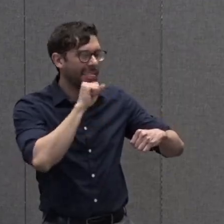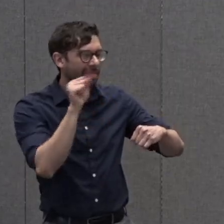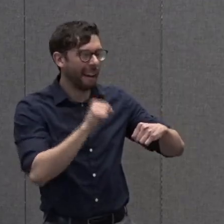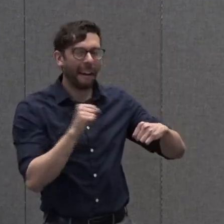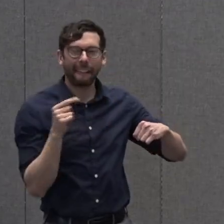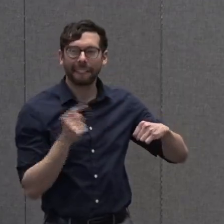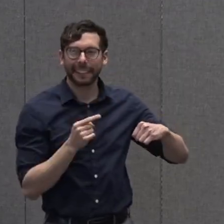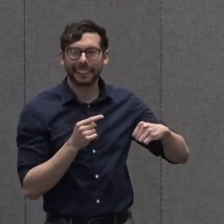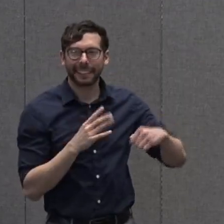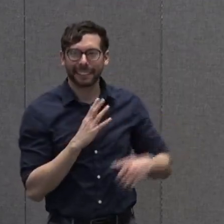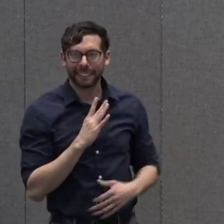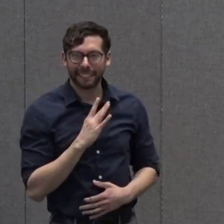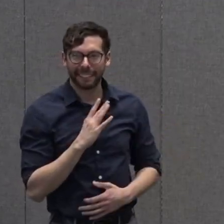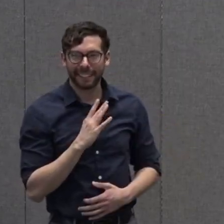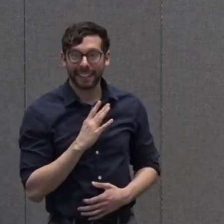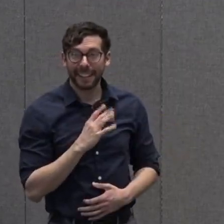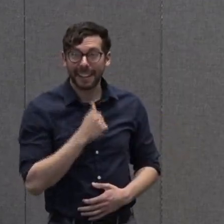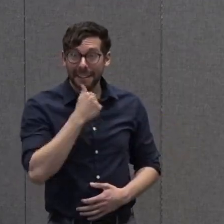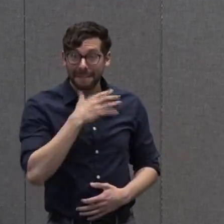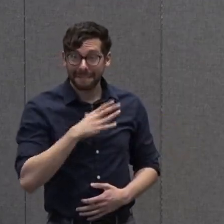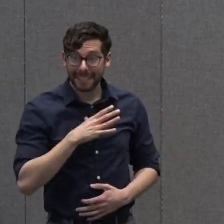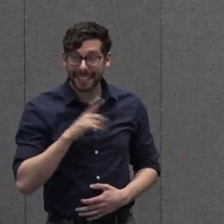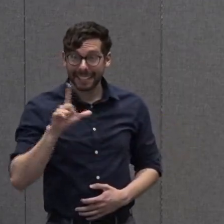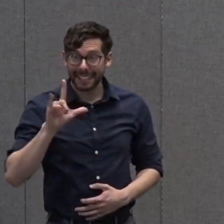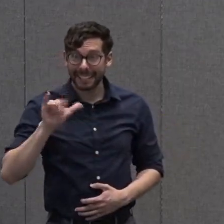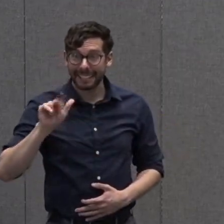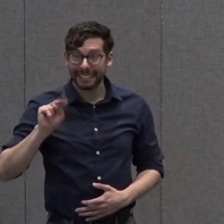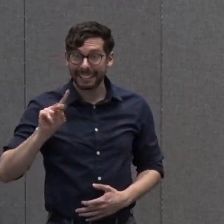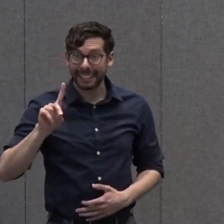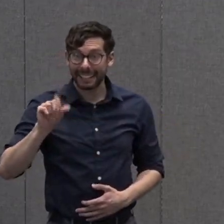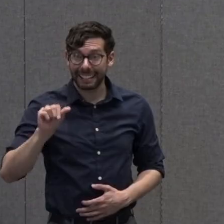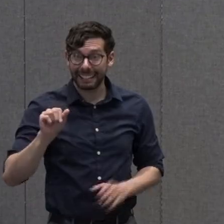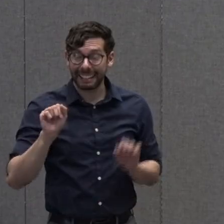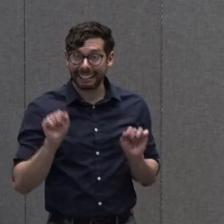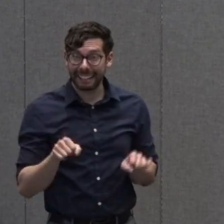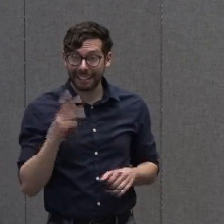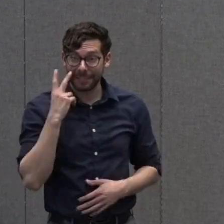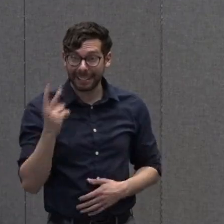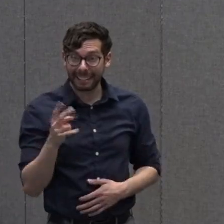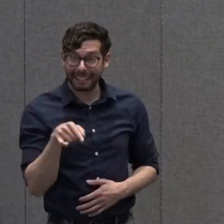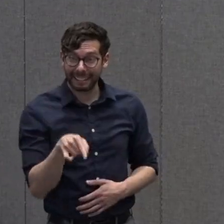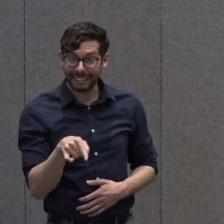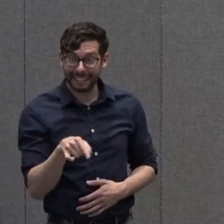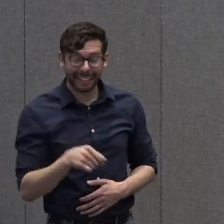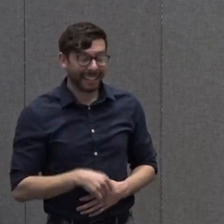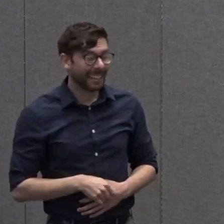Oh my gosh, Ms. Linda can you see? She's looking at you, she says, "I'm ready for my selfie."